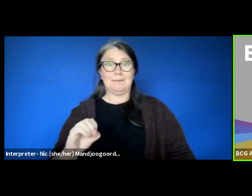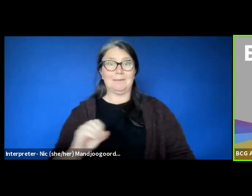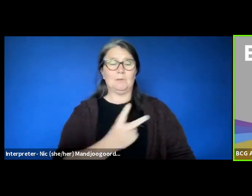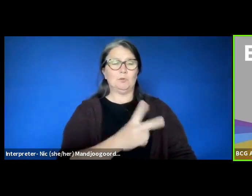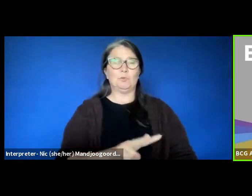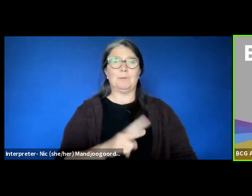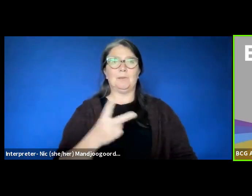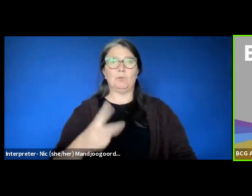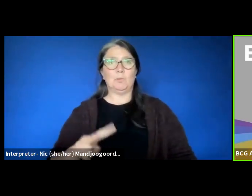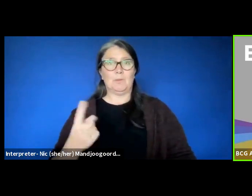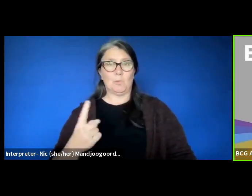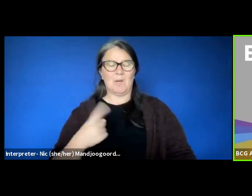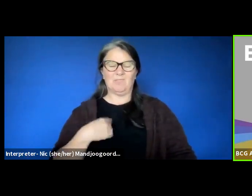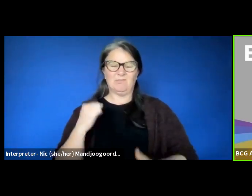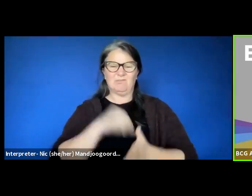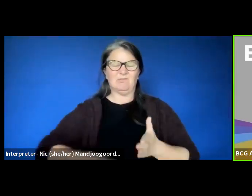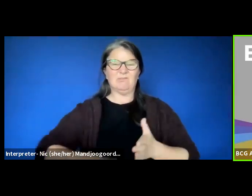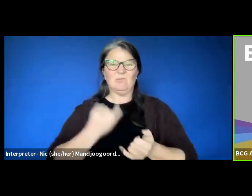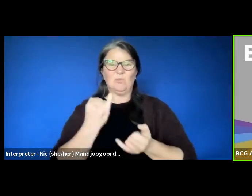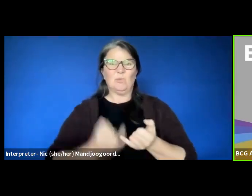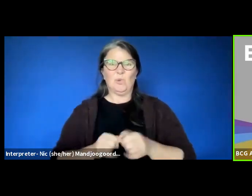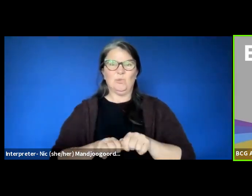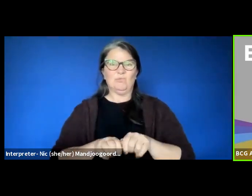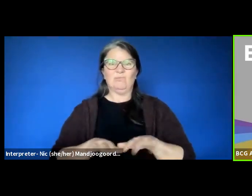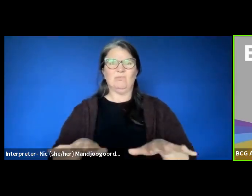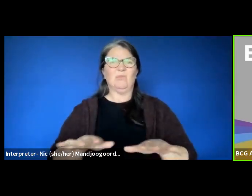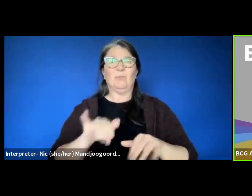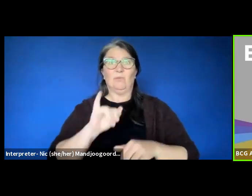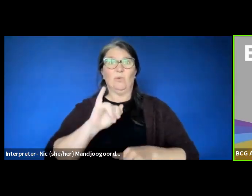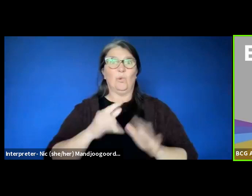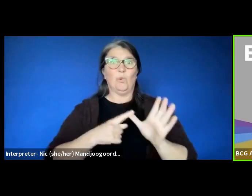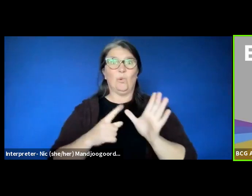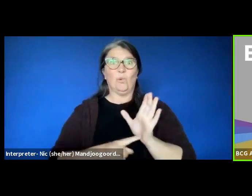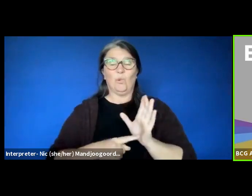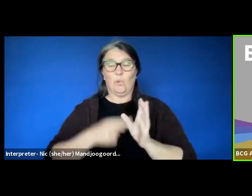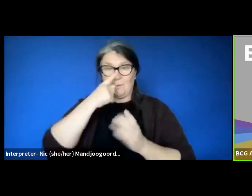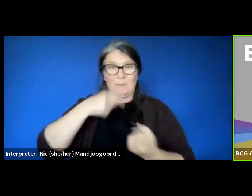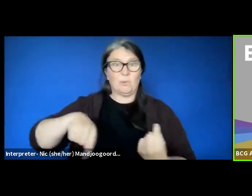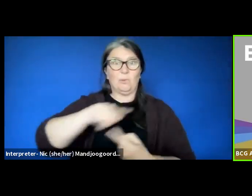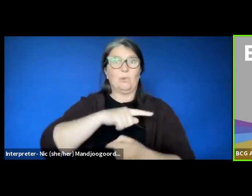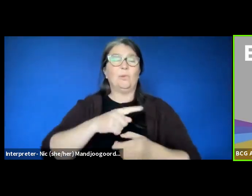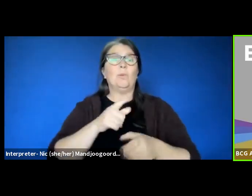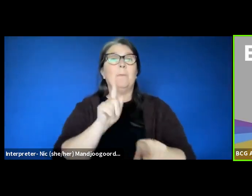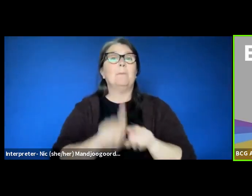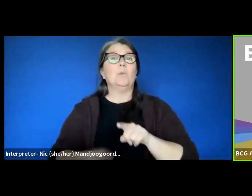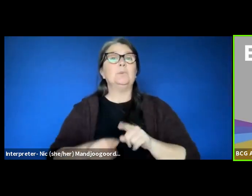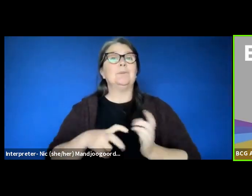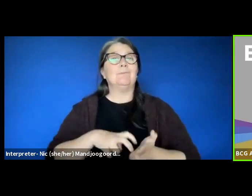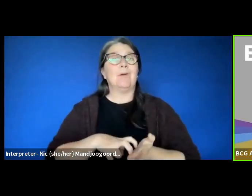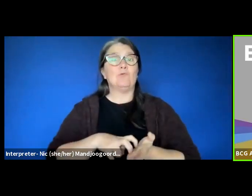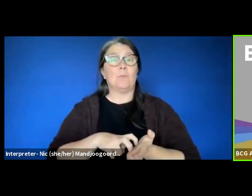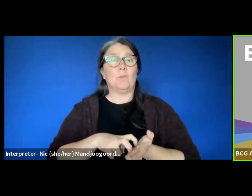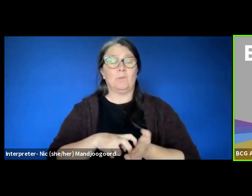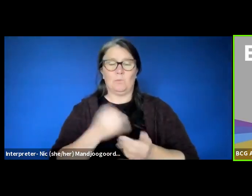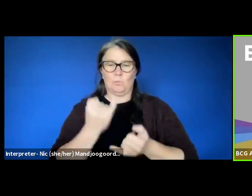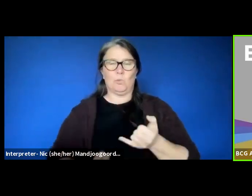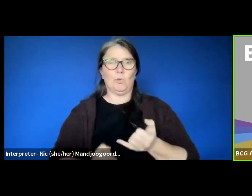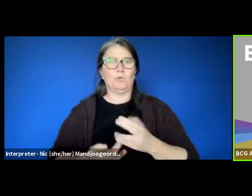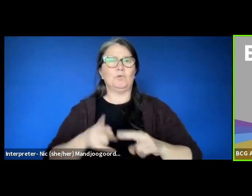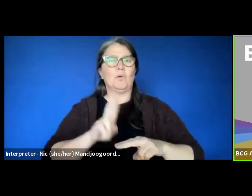I think 2020 2021 of being tough everyone, as you've said. id, especially the most vulnerable id, especially the most vulnerable. And it's at this time that it it's at this time that it's even